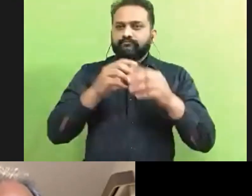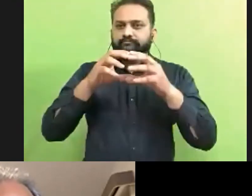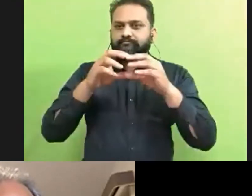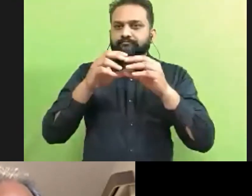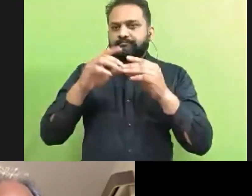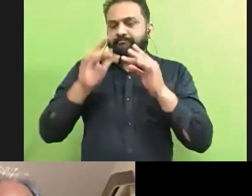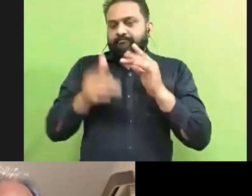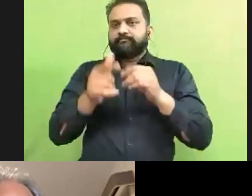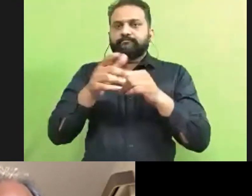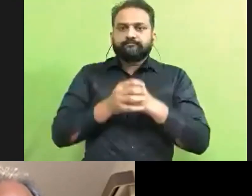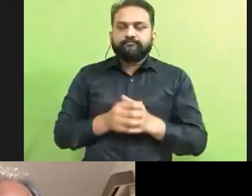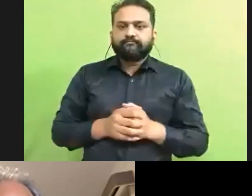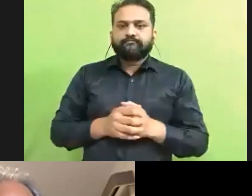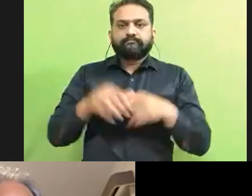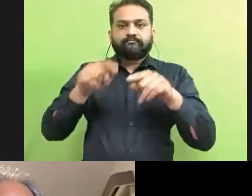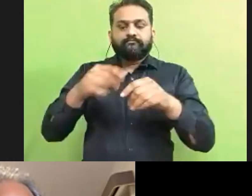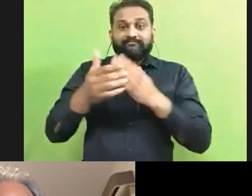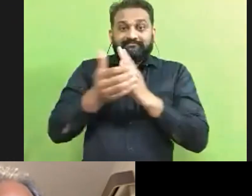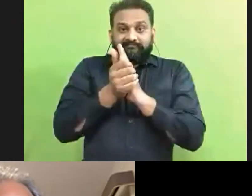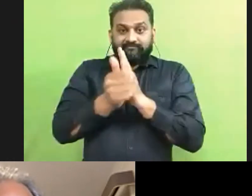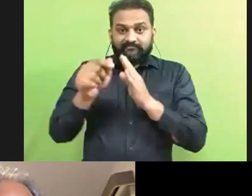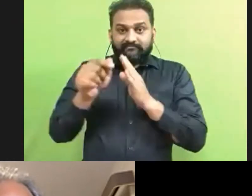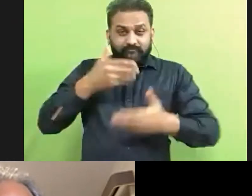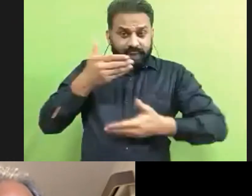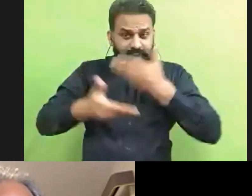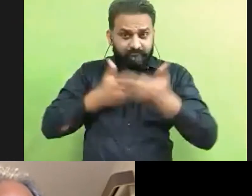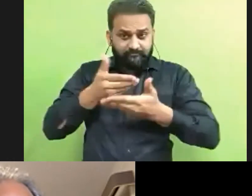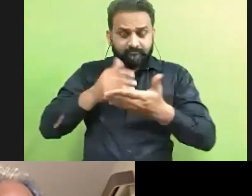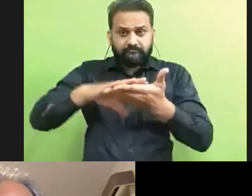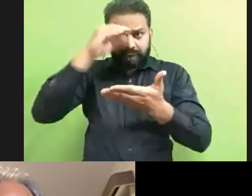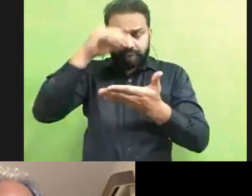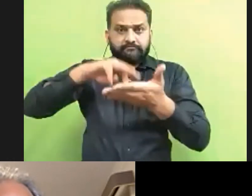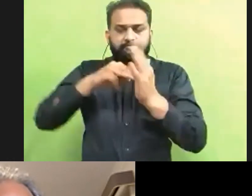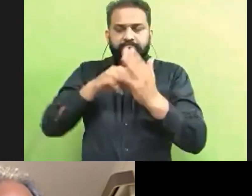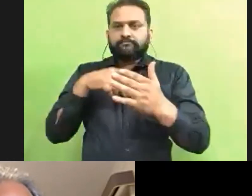the skills learned here will also be a key component for future careers in arbitration